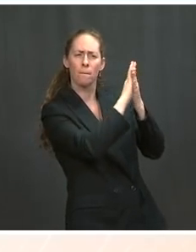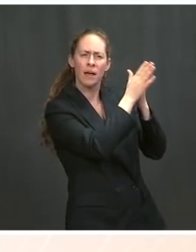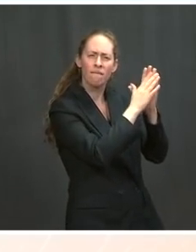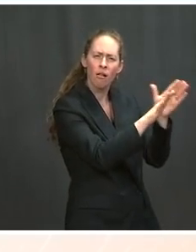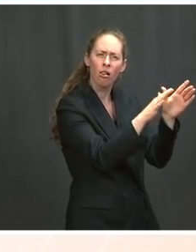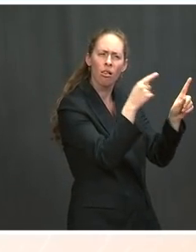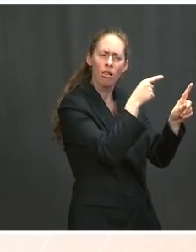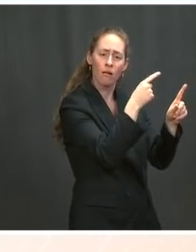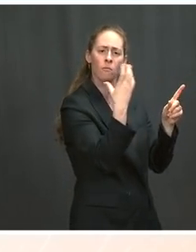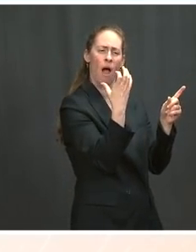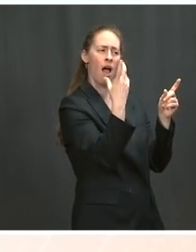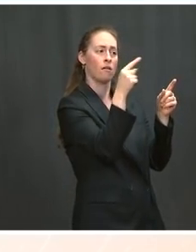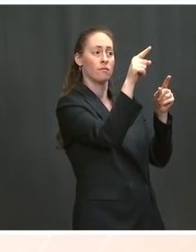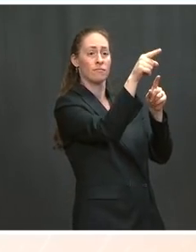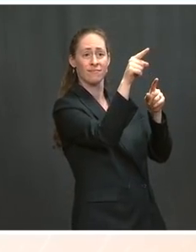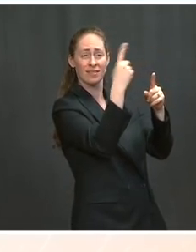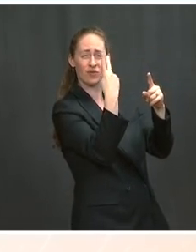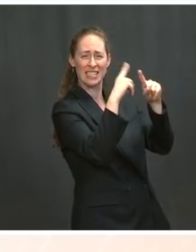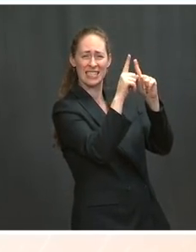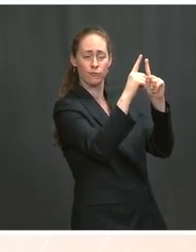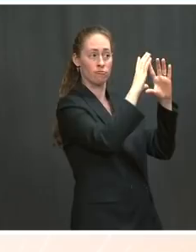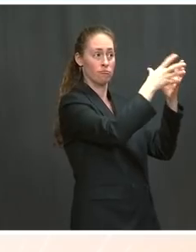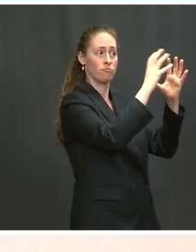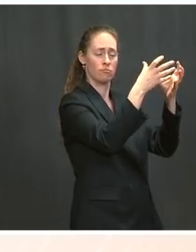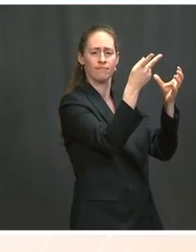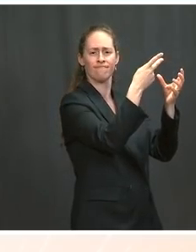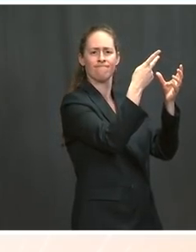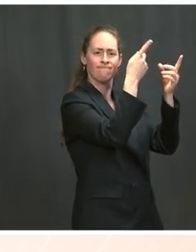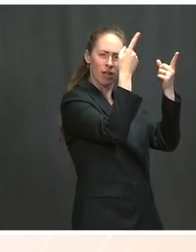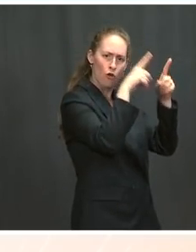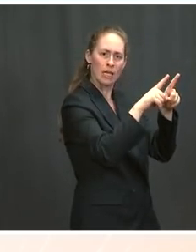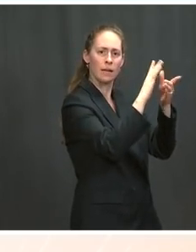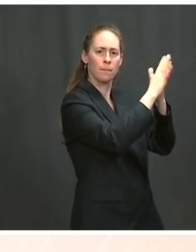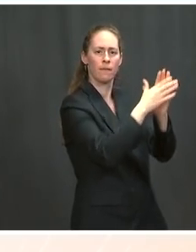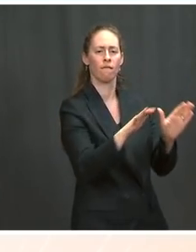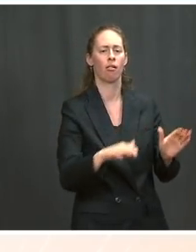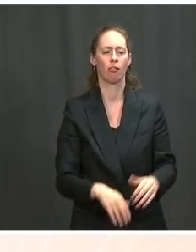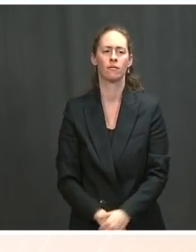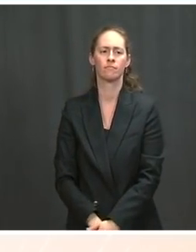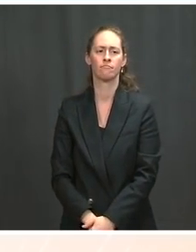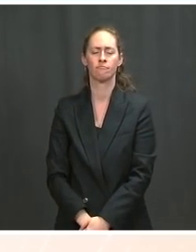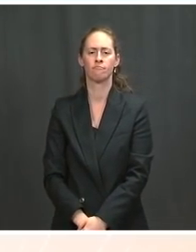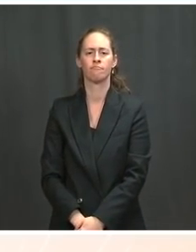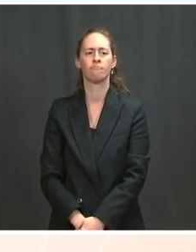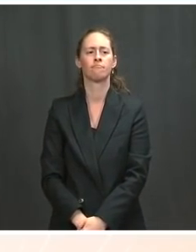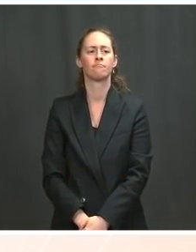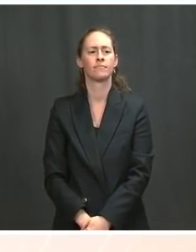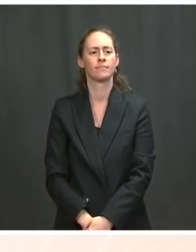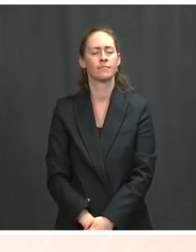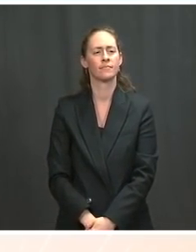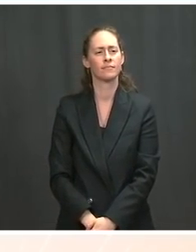that Colonial Pipeline paid a ransom make you concerned that this could happen over and over again -- these types of hacks?